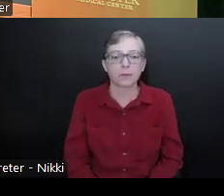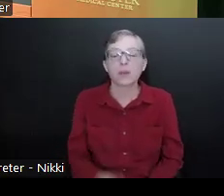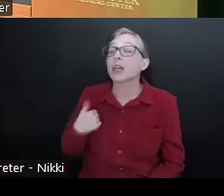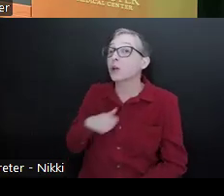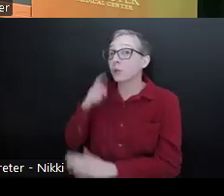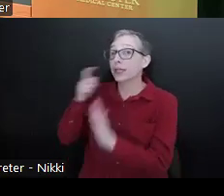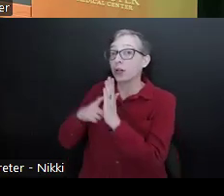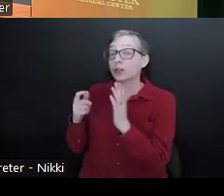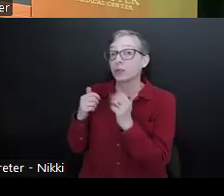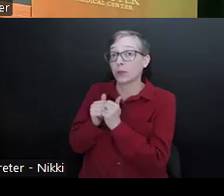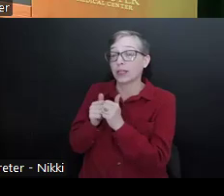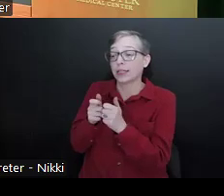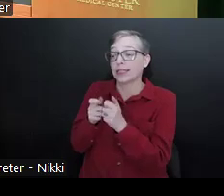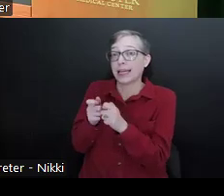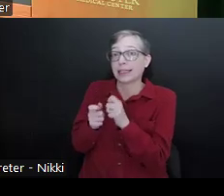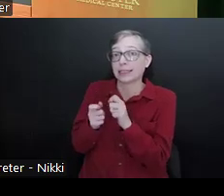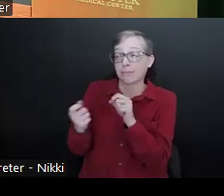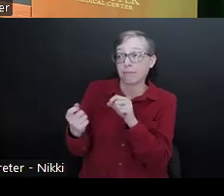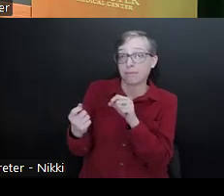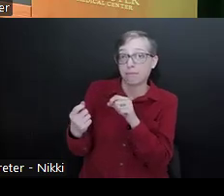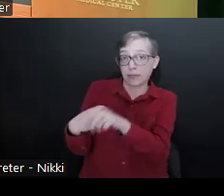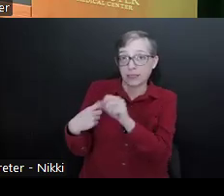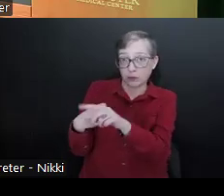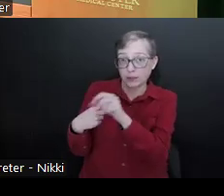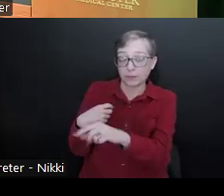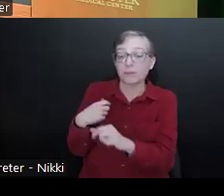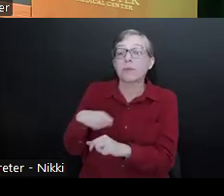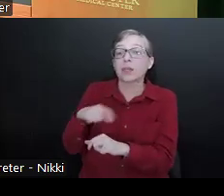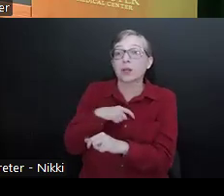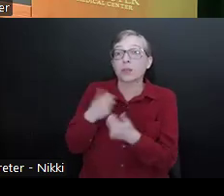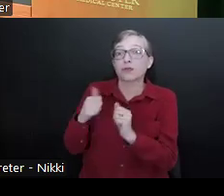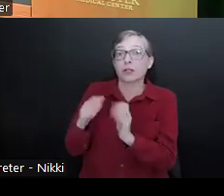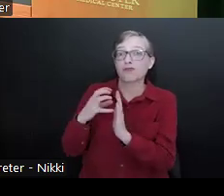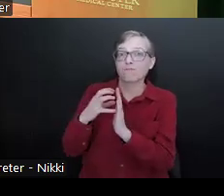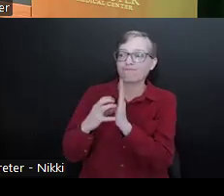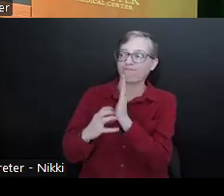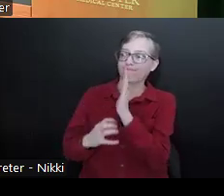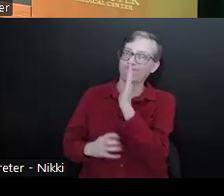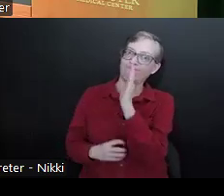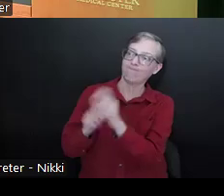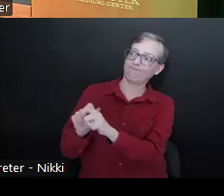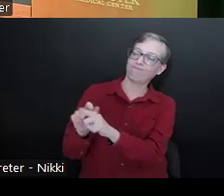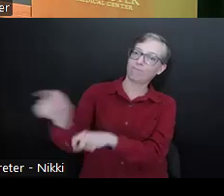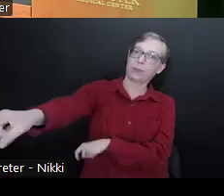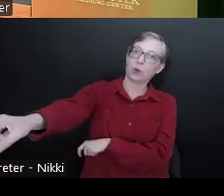a lot of content to people uh which is sometimes hard to digest uh via text message and so what